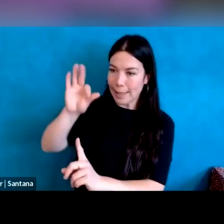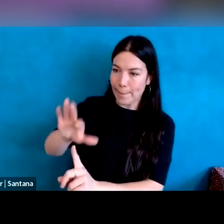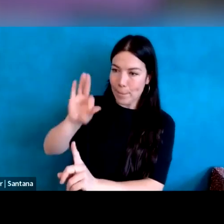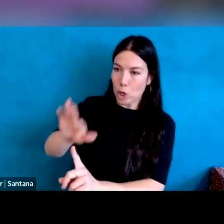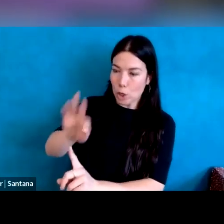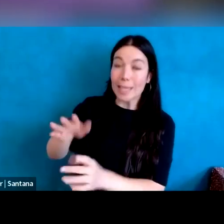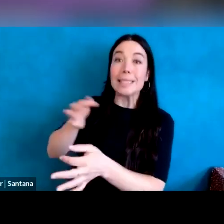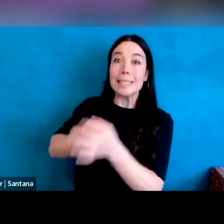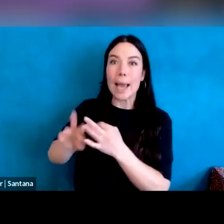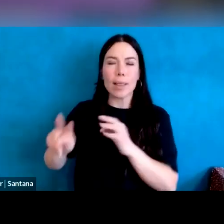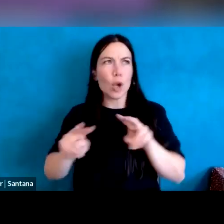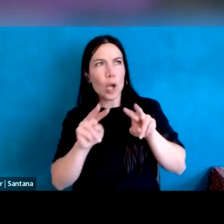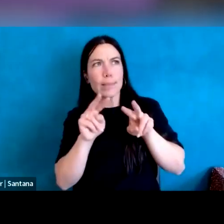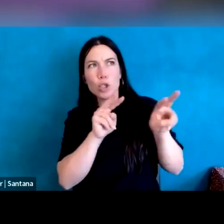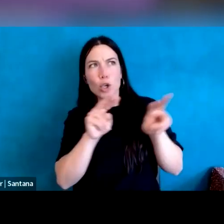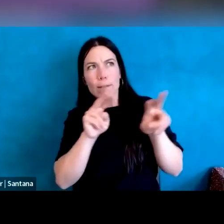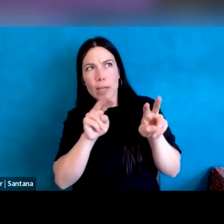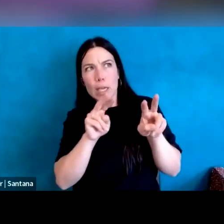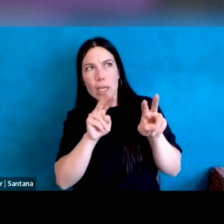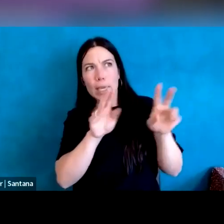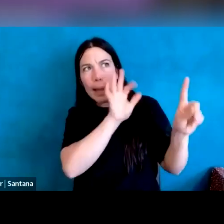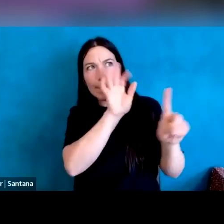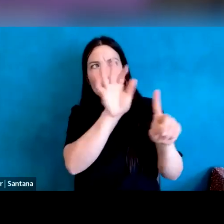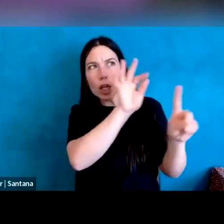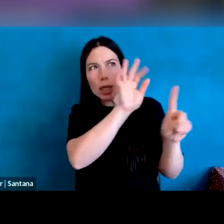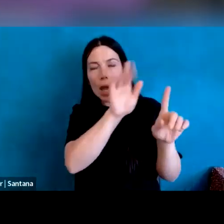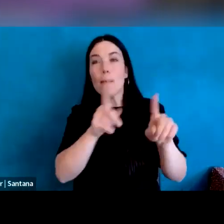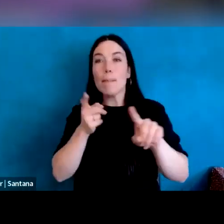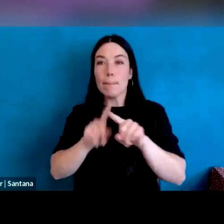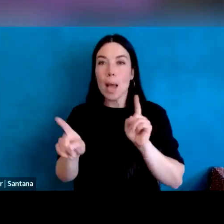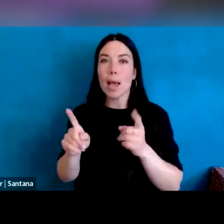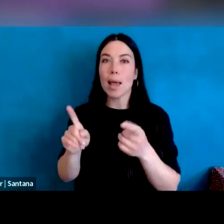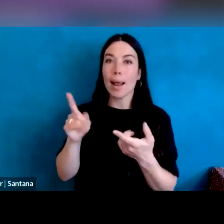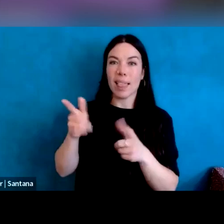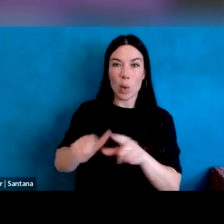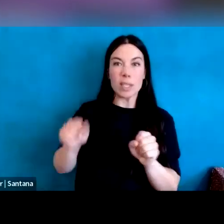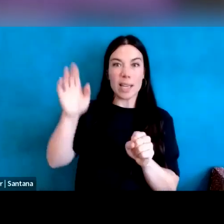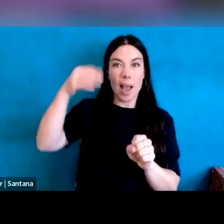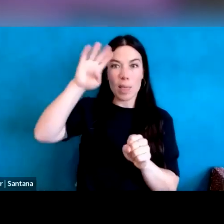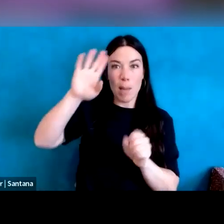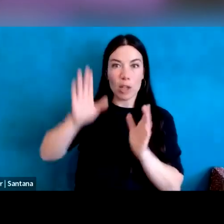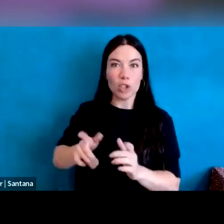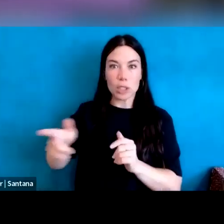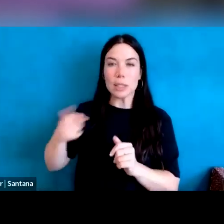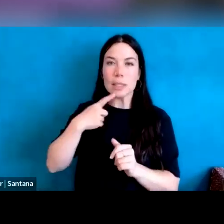but then a lot of linguistic anthropologists like Lourdes de León showing that these kind of social routines that the children are engaging in